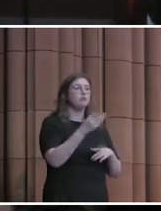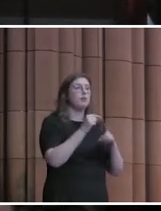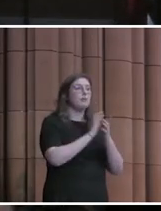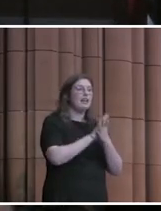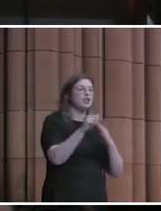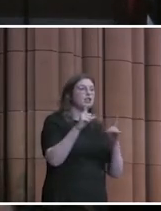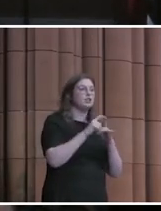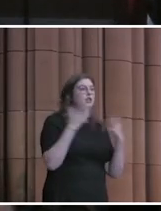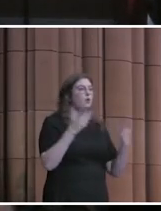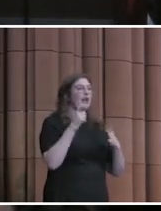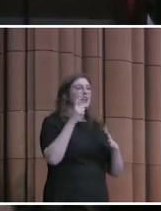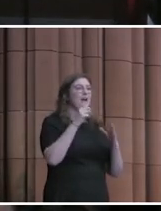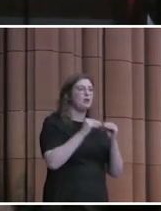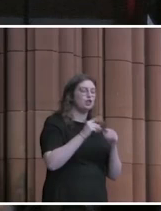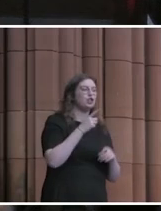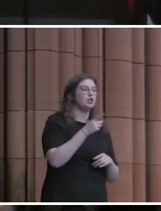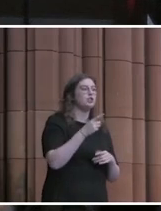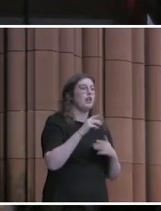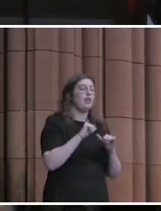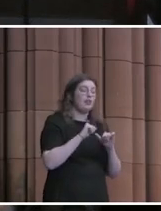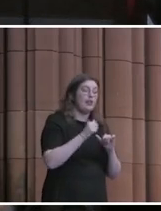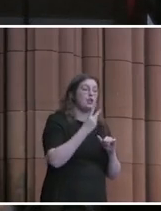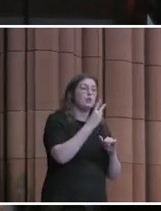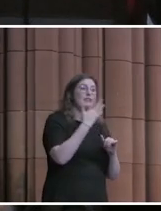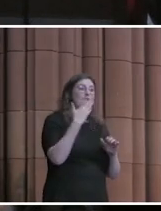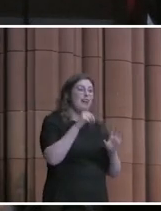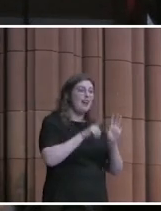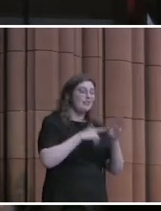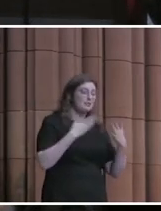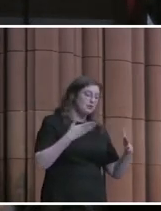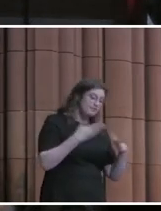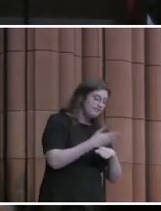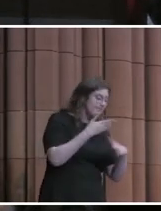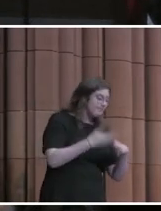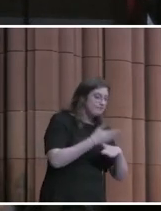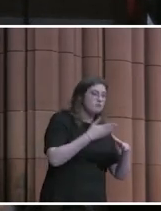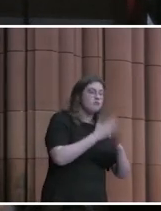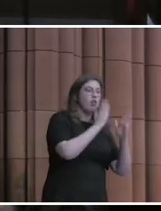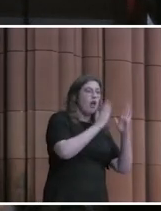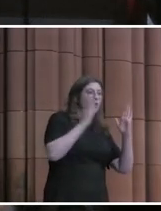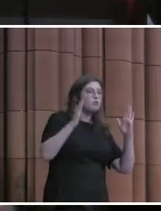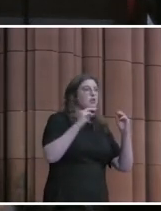and then spent the next quarter of a century working in libraries, museums, and galleries.